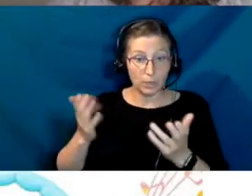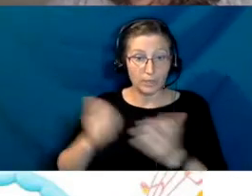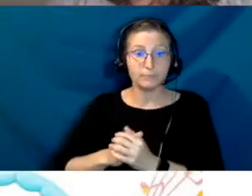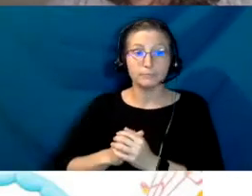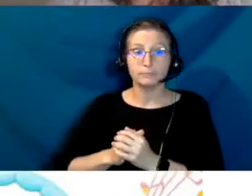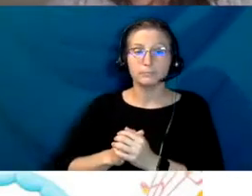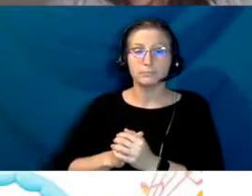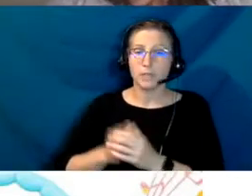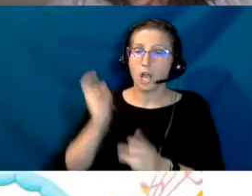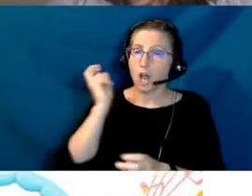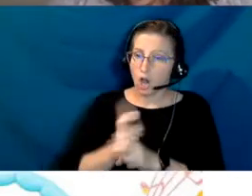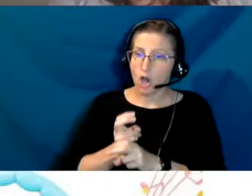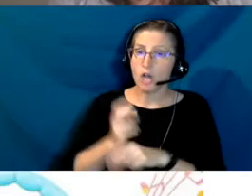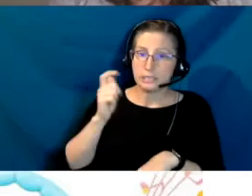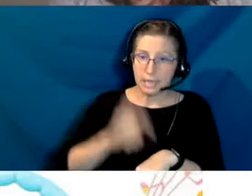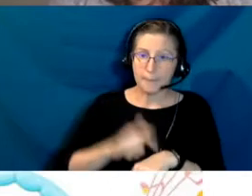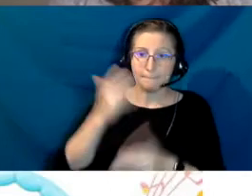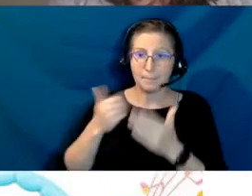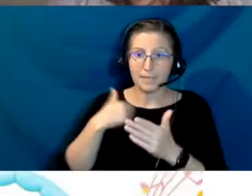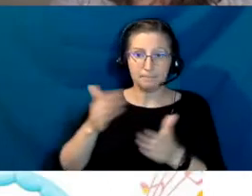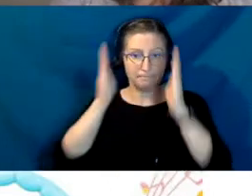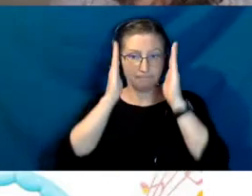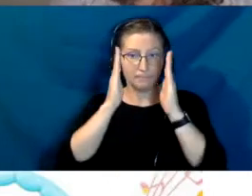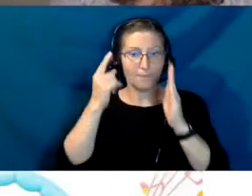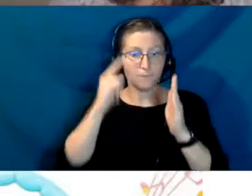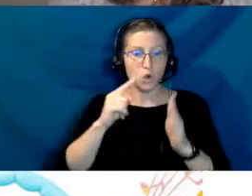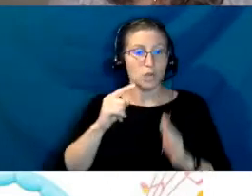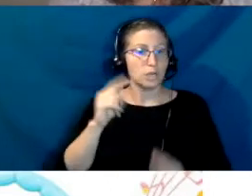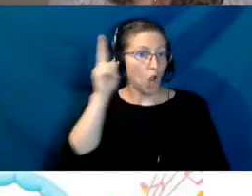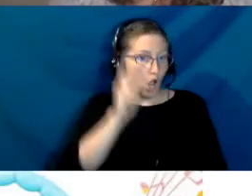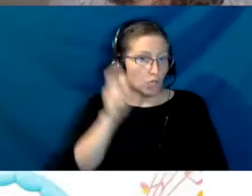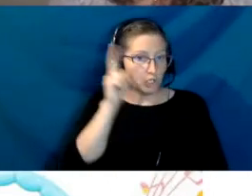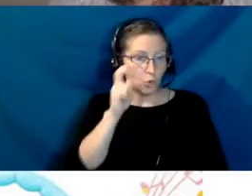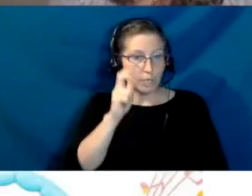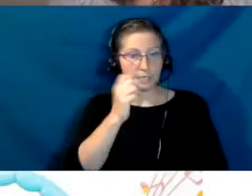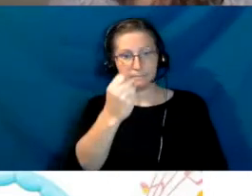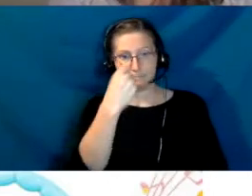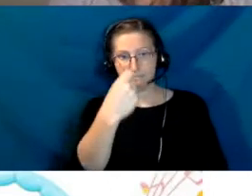hard time attending to auditory stimuli for a reasonable length of time, for their age